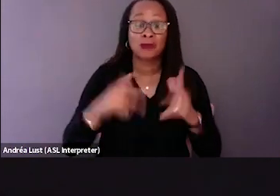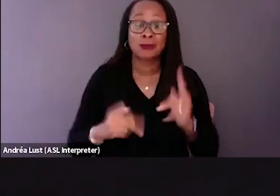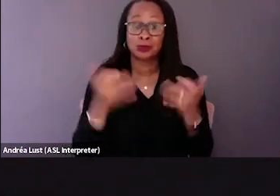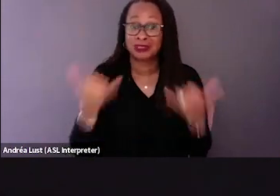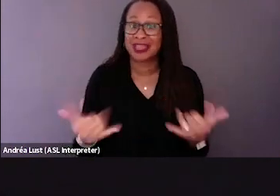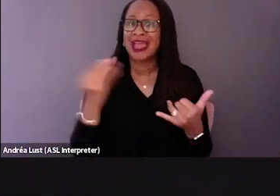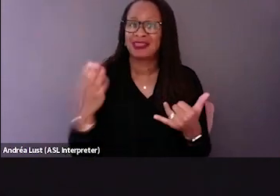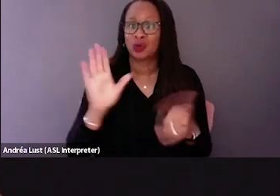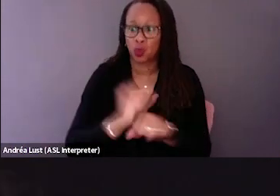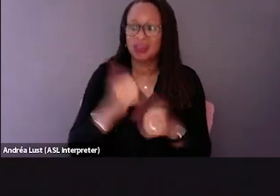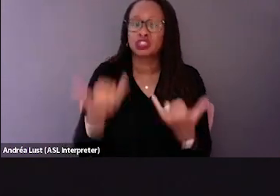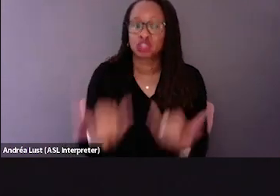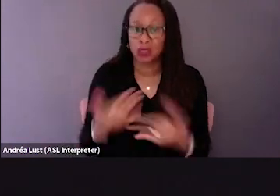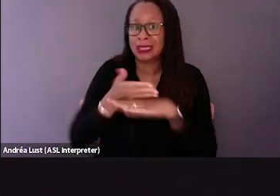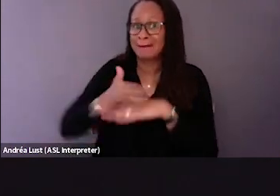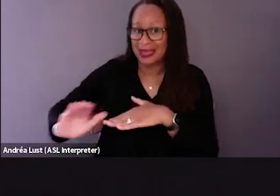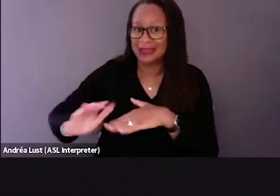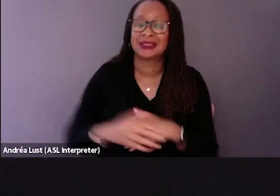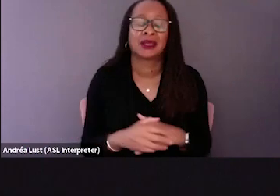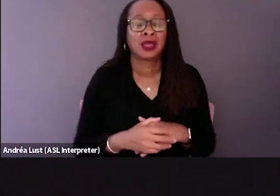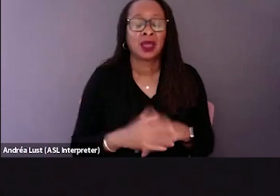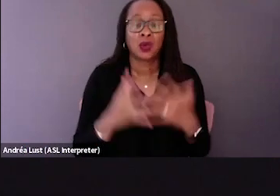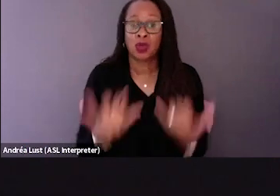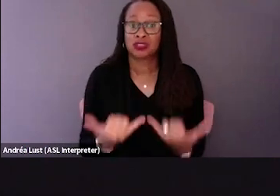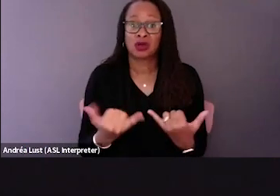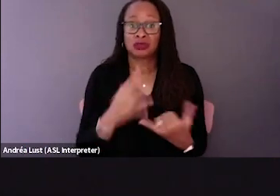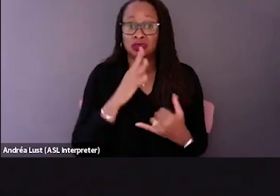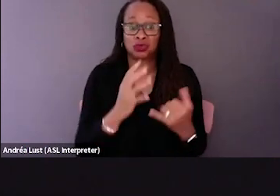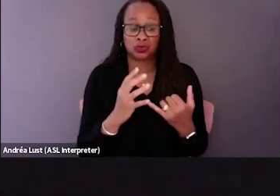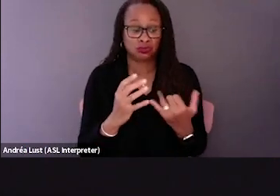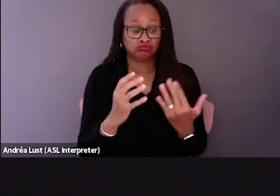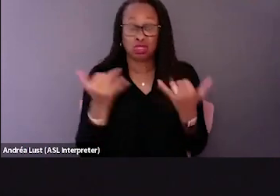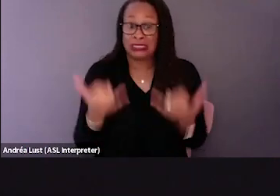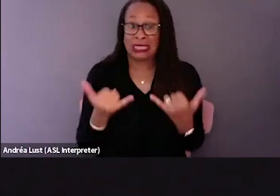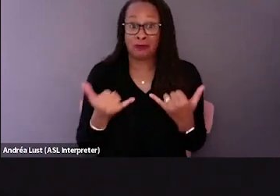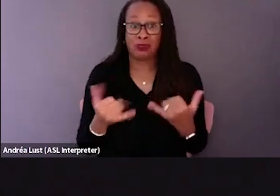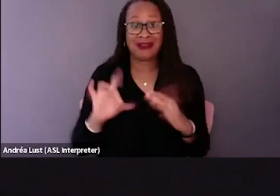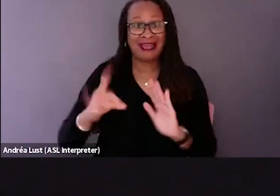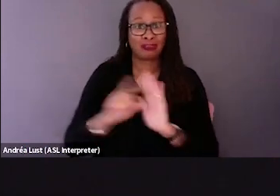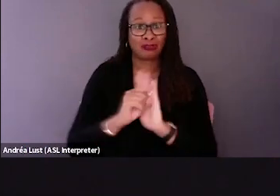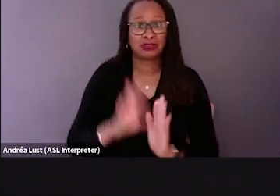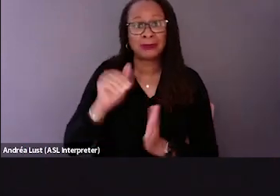And we wanted to talk to contemporary middle schoolers who are reading Judy's work and see does the work still resonate.